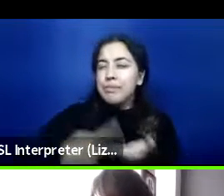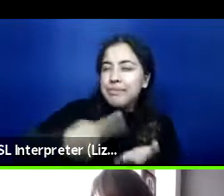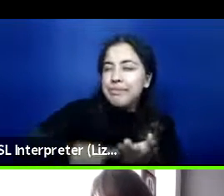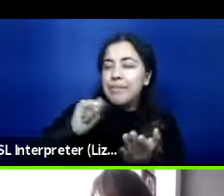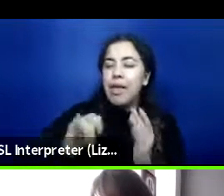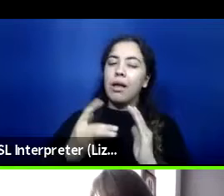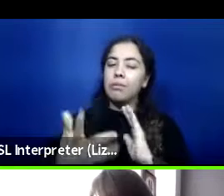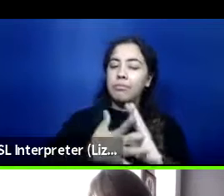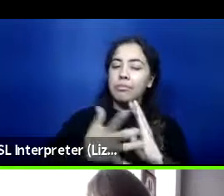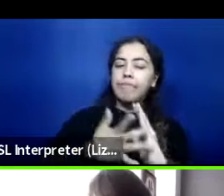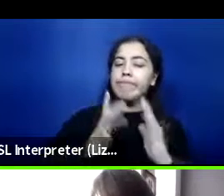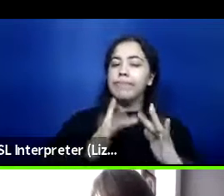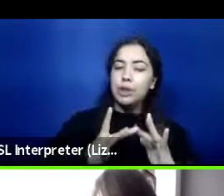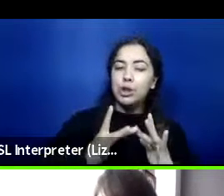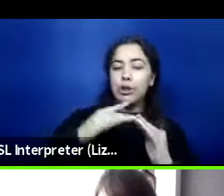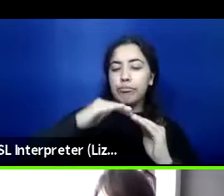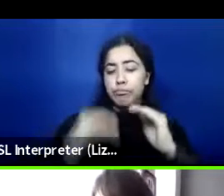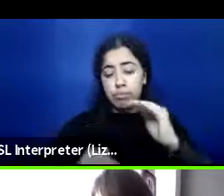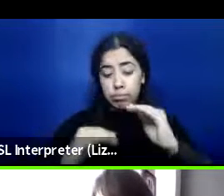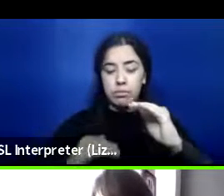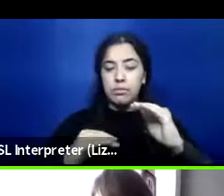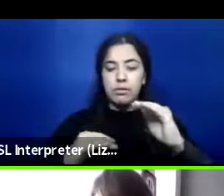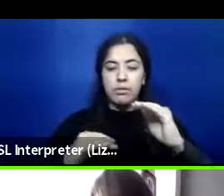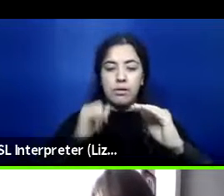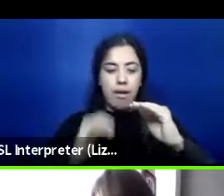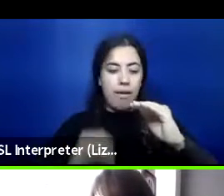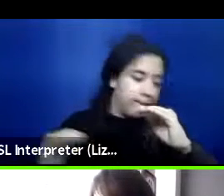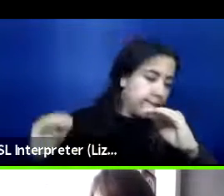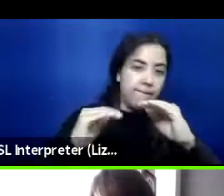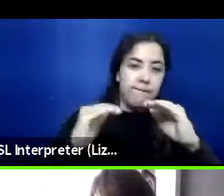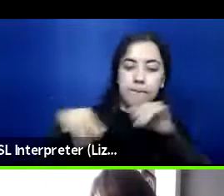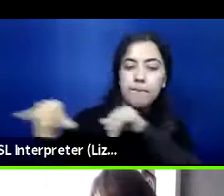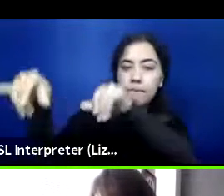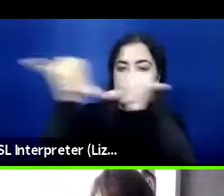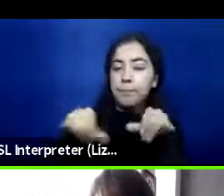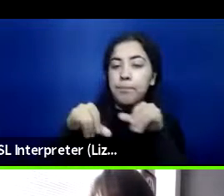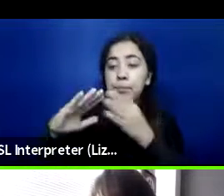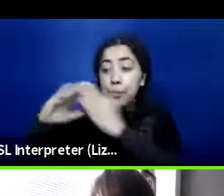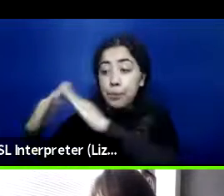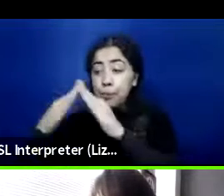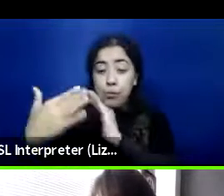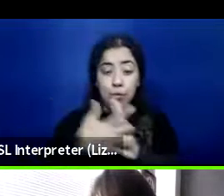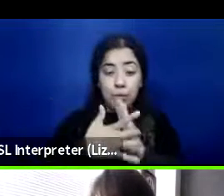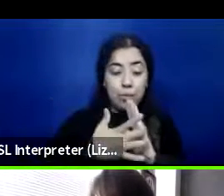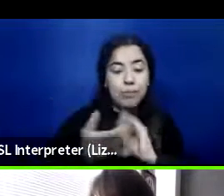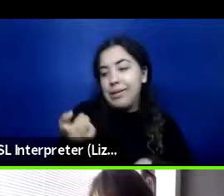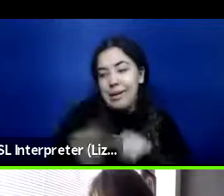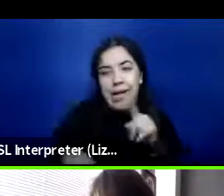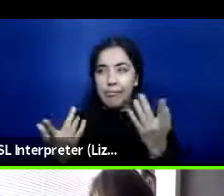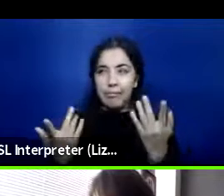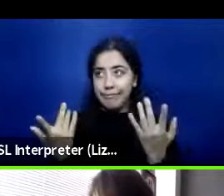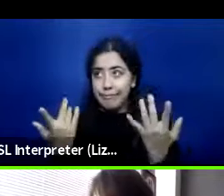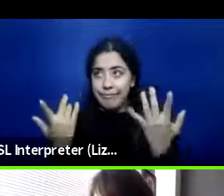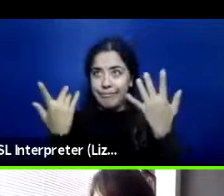technology can't yet be the great equalizer. I do think, just really quickly, there are two